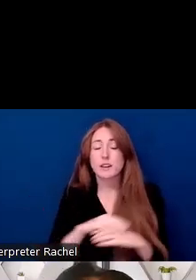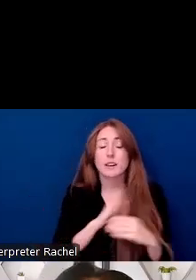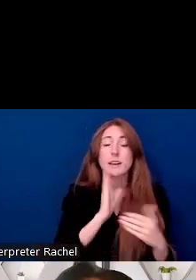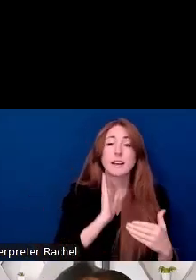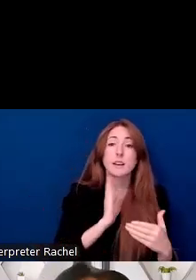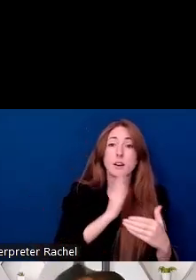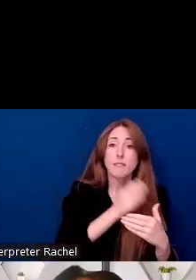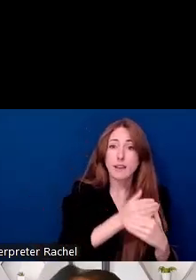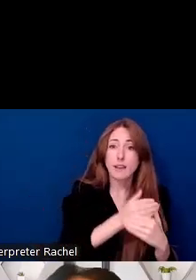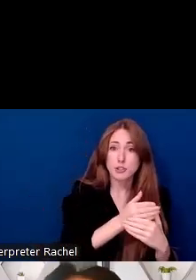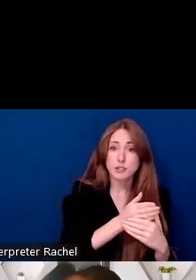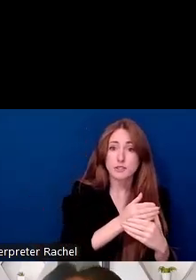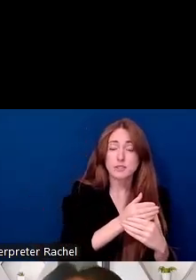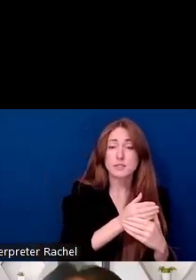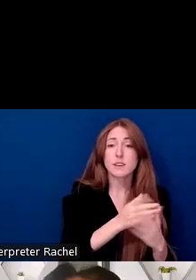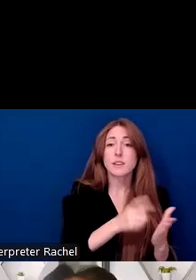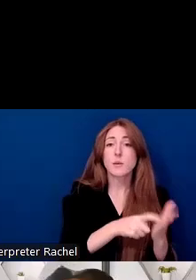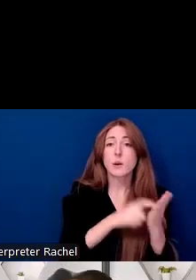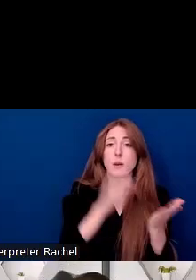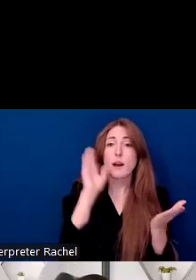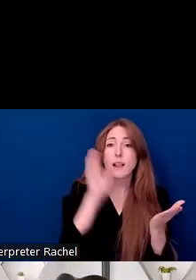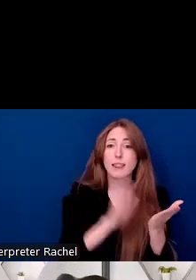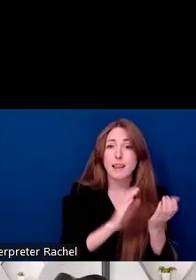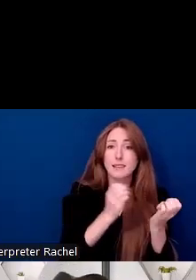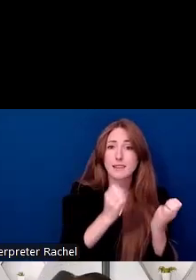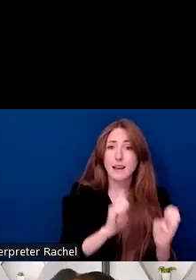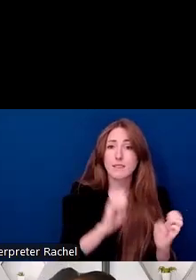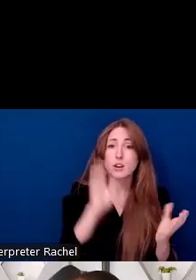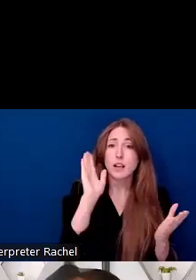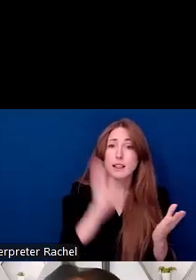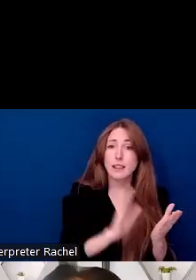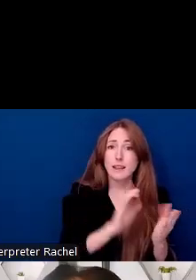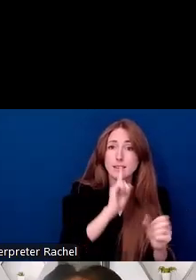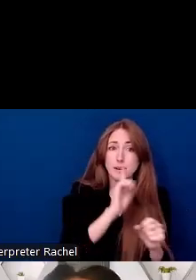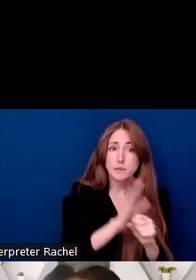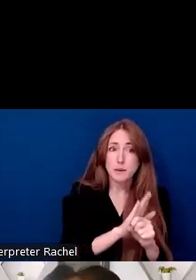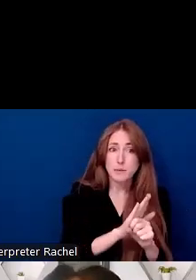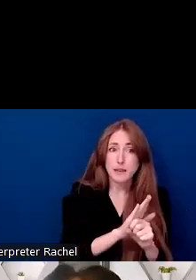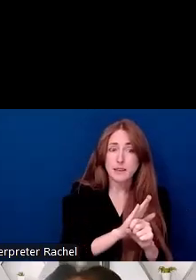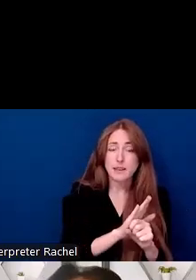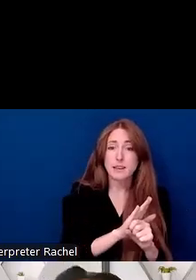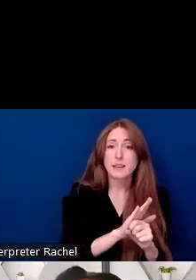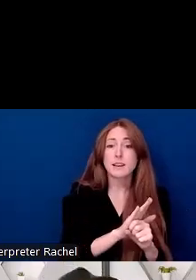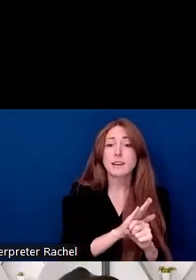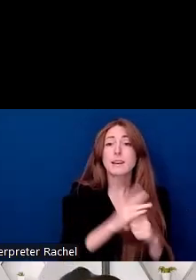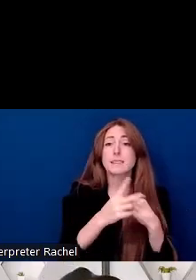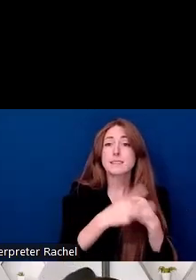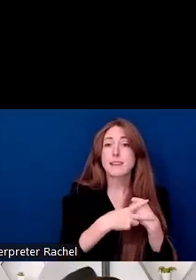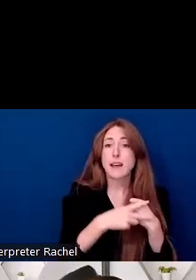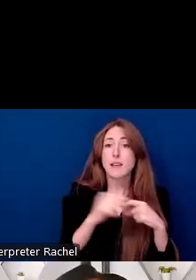effort and less commitment and which saves practitioners time and have higher visibility